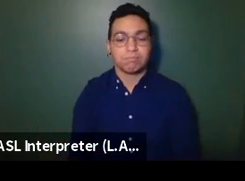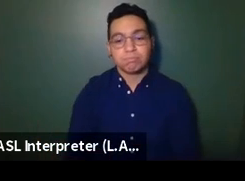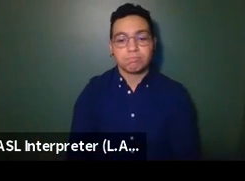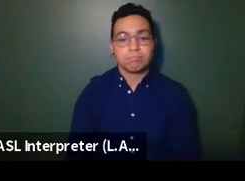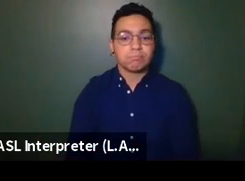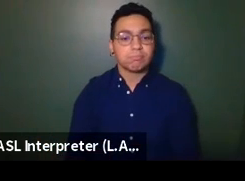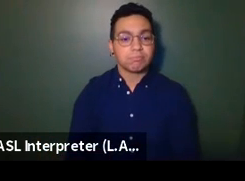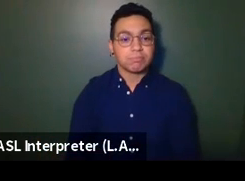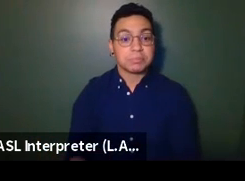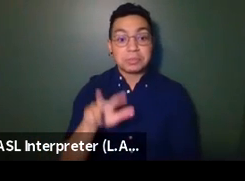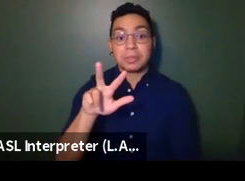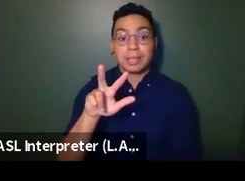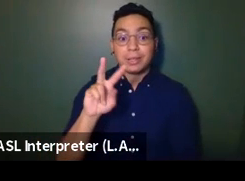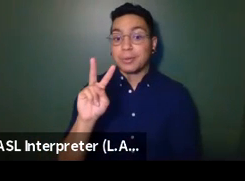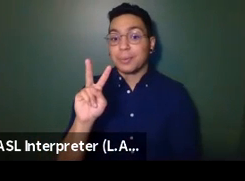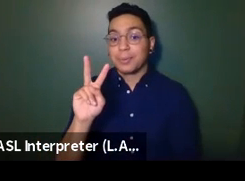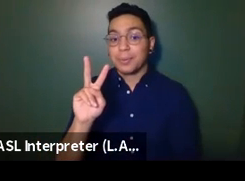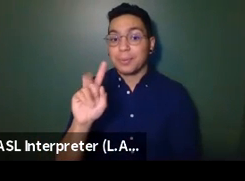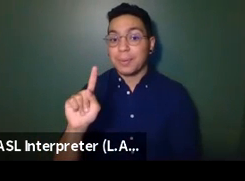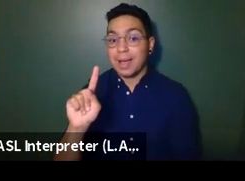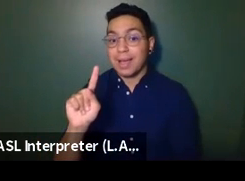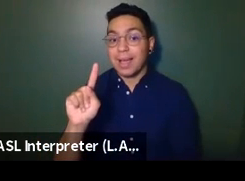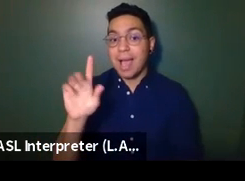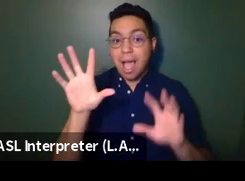Andrew Hickman: 3-2-1 ending the poll.